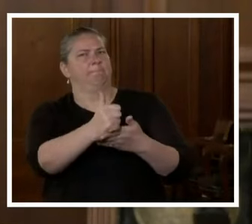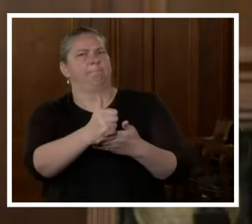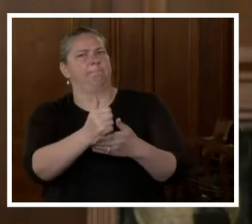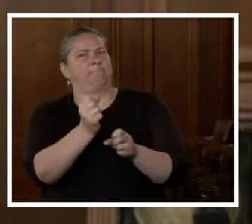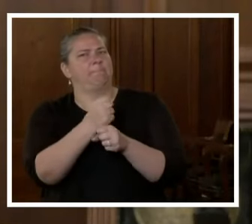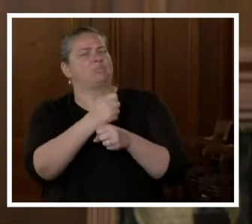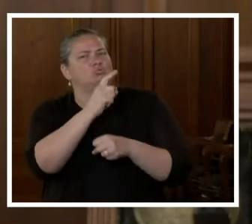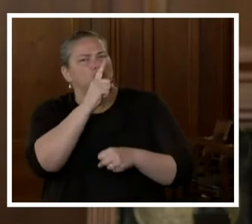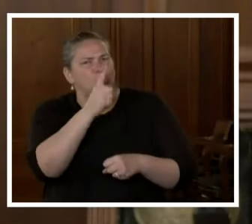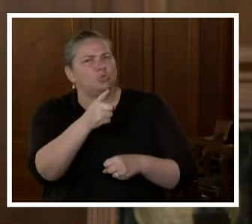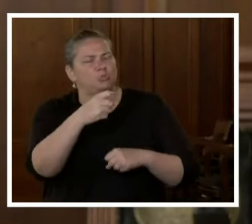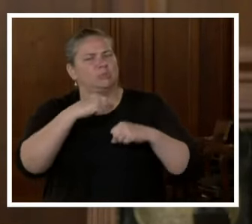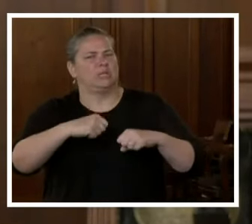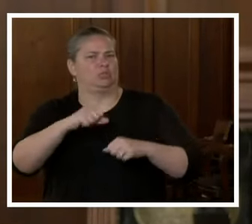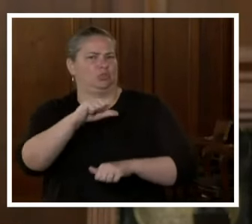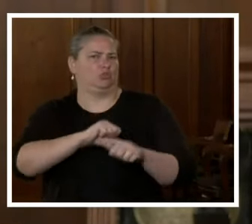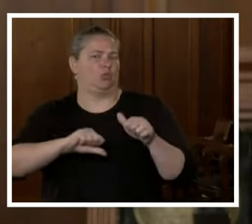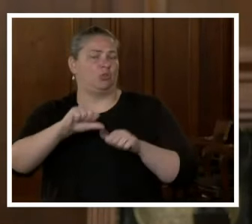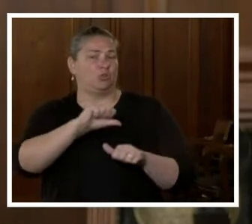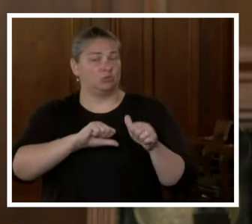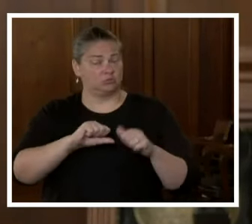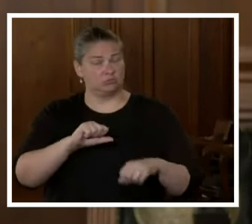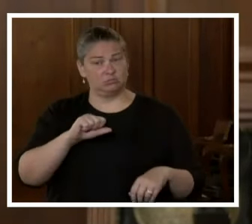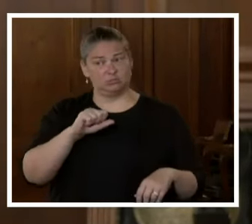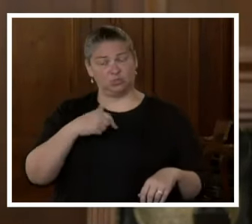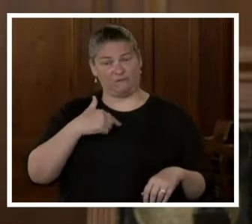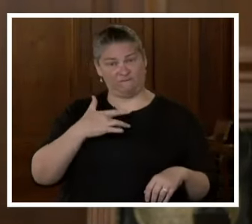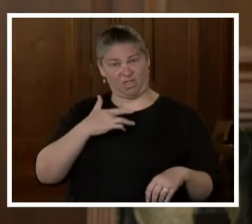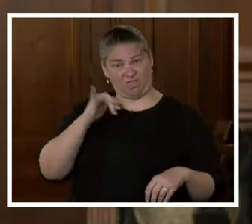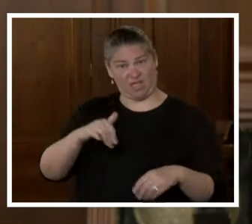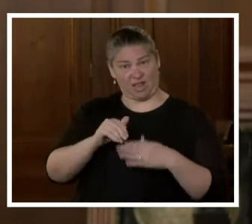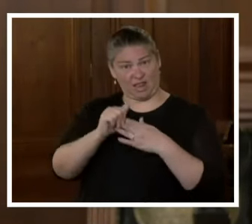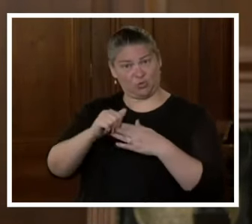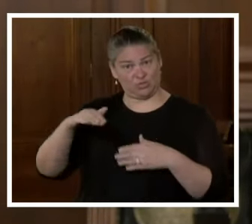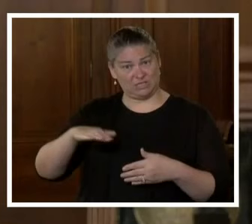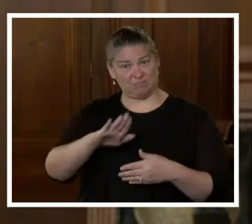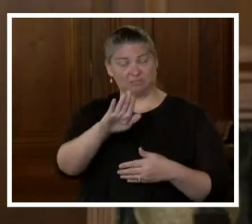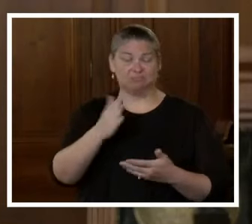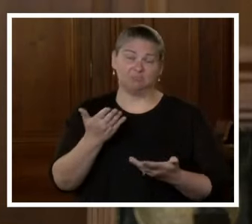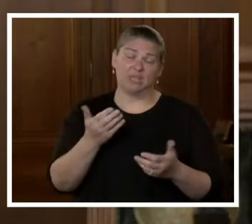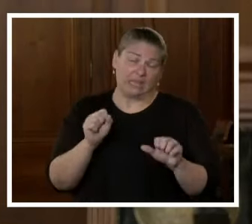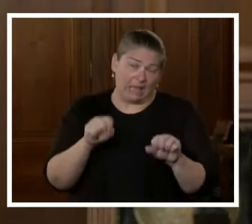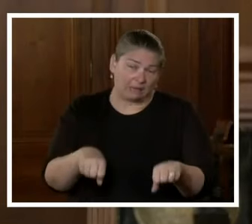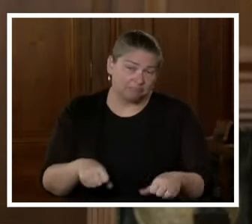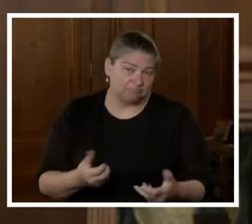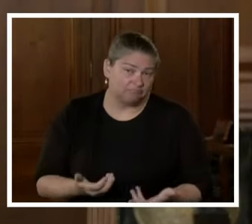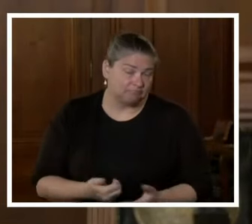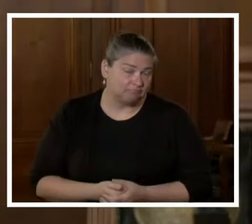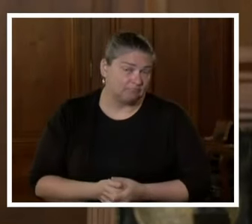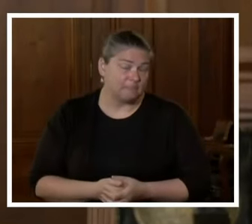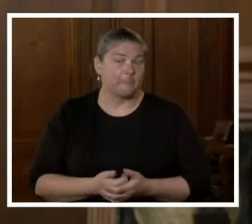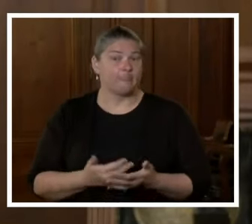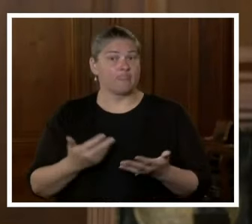CAN DO THINGS BETTER, I BELIEVE THAT THE VAST, VAST MAJORITY OF